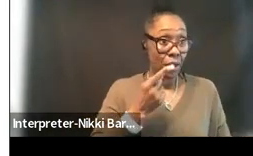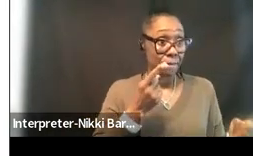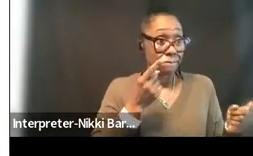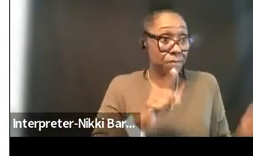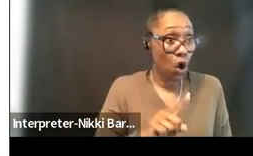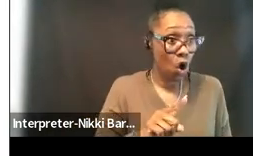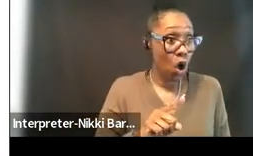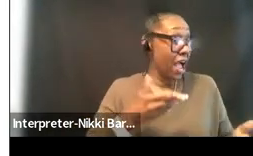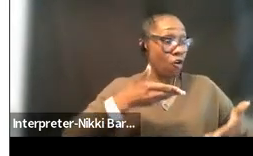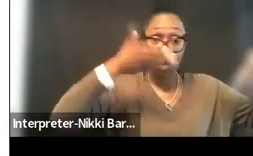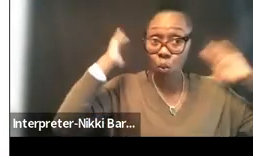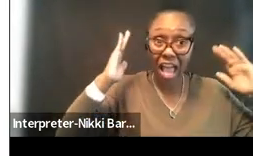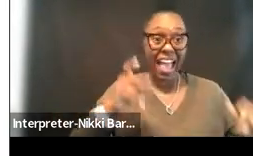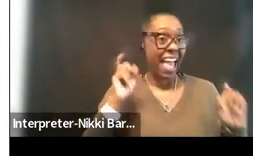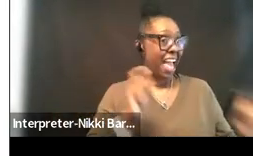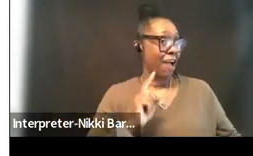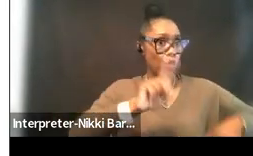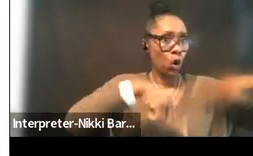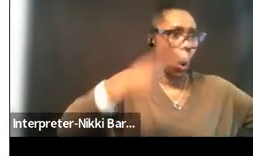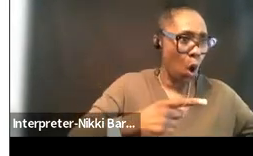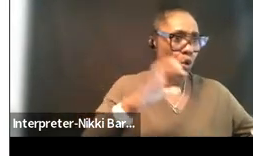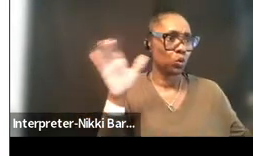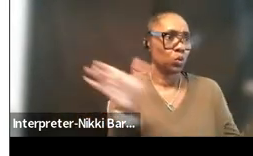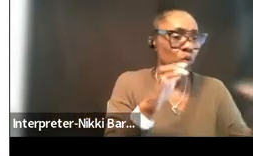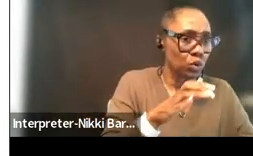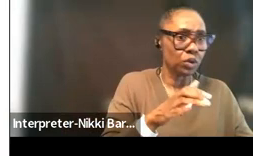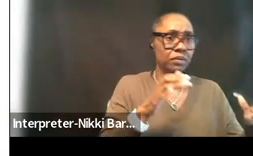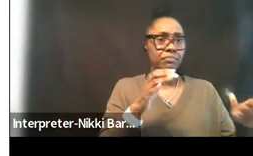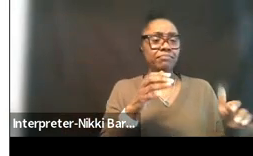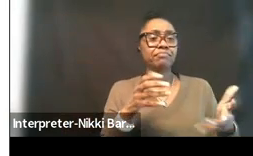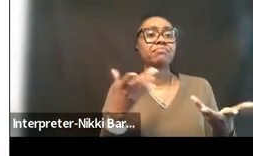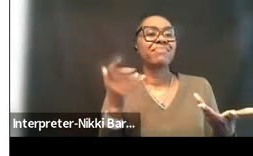So emotional activation is that fight or flight response, that crisis moment when someone is completely overwhelmed. We'll call that emotional activation.